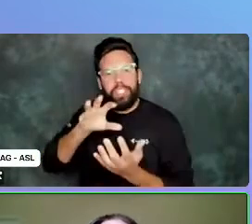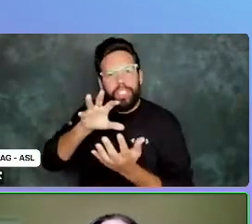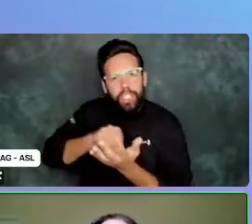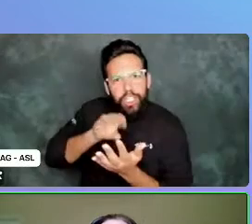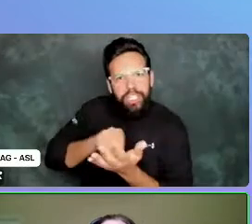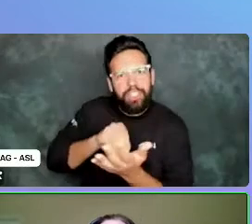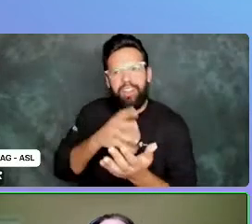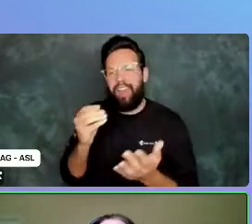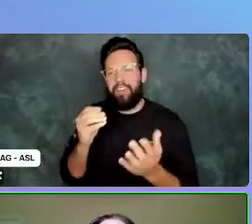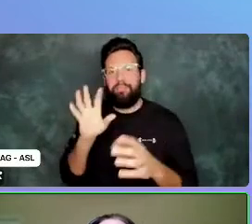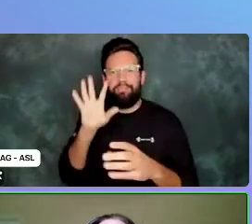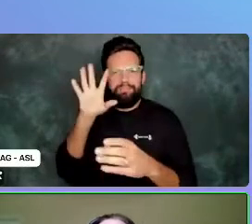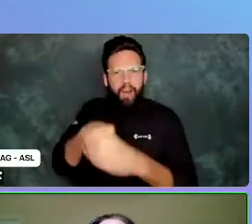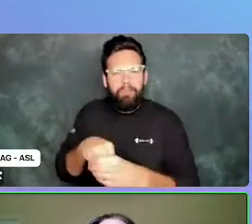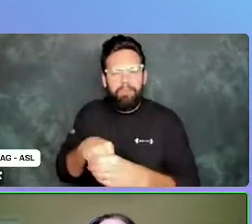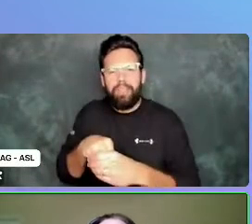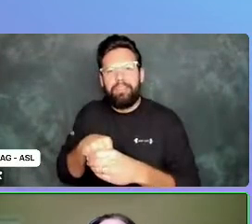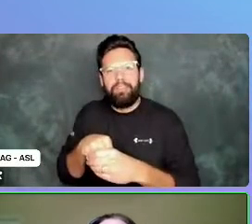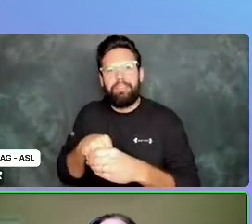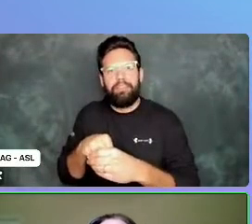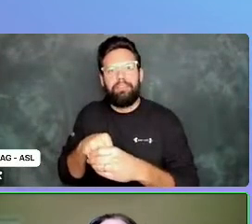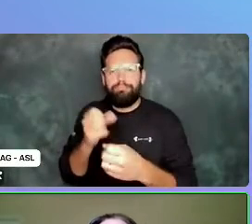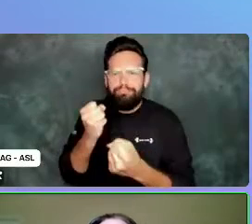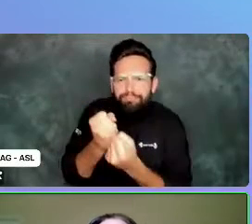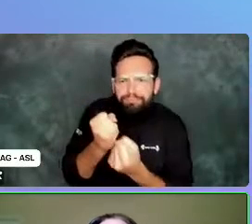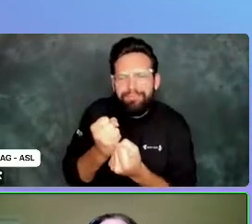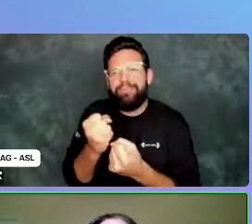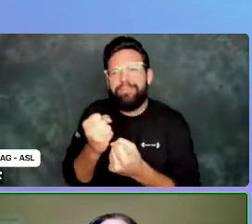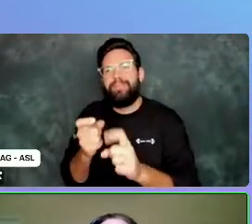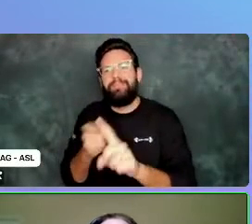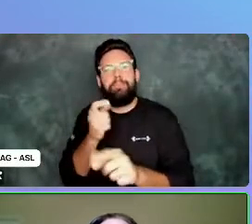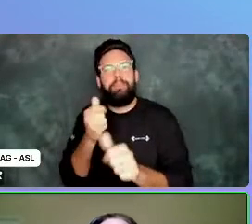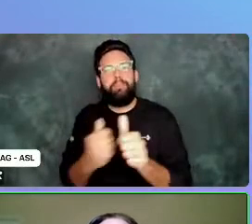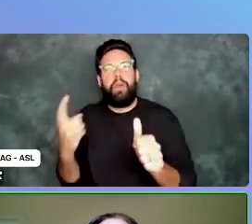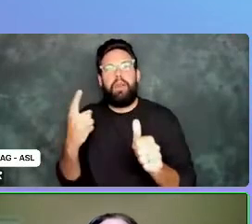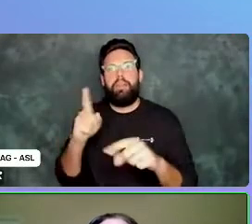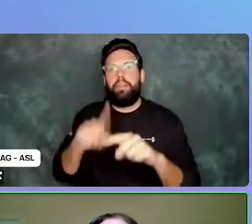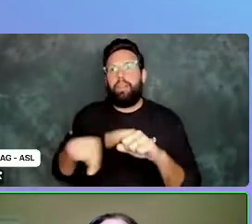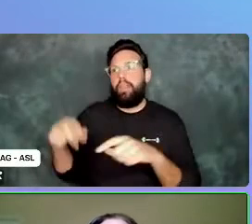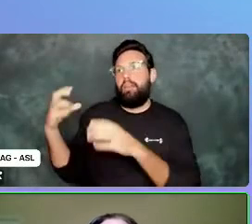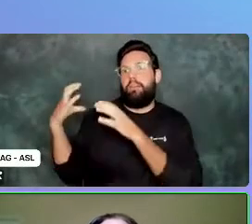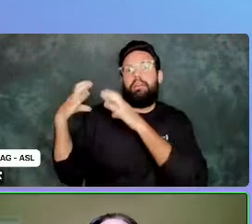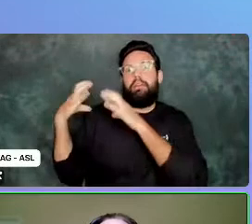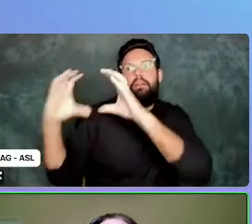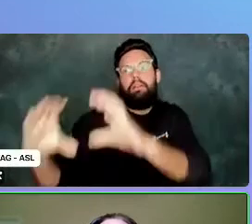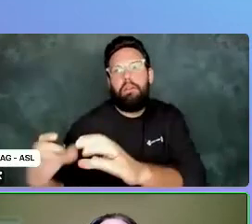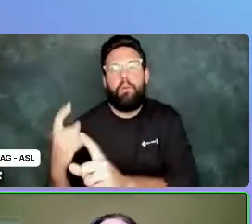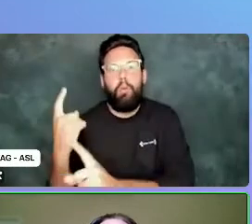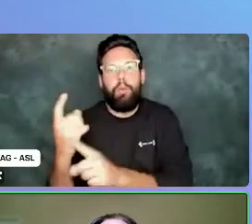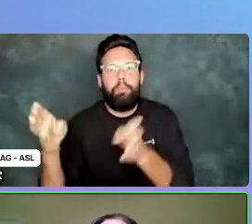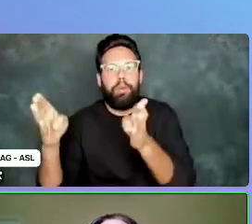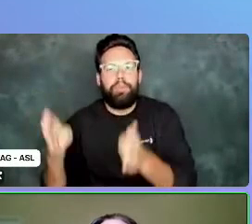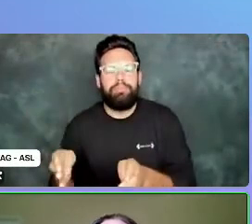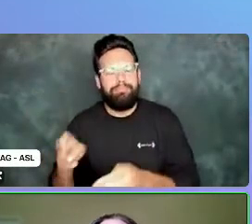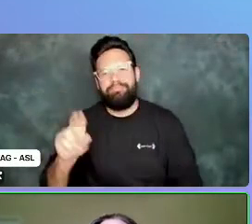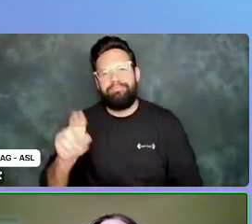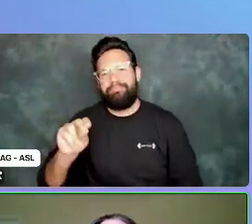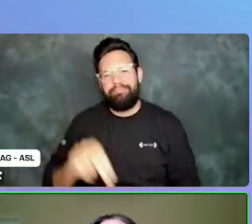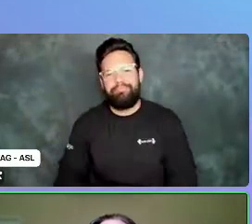is going to take training and learning, and ongoing involvement from your team. everybody in It can't just